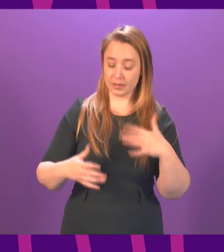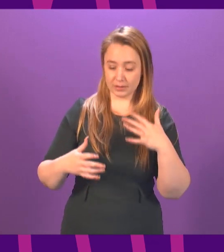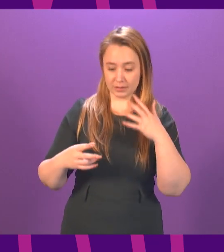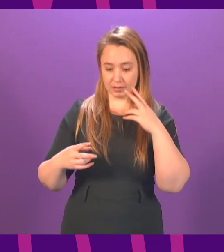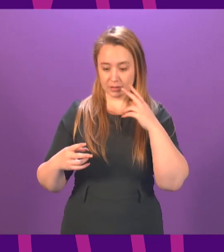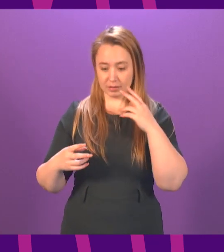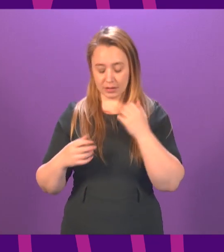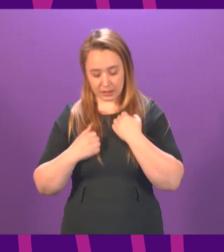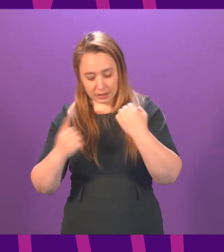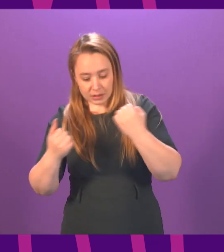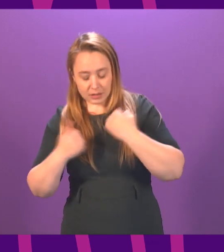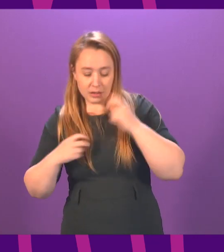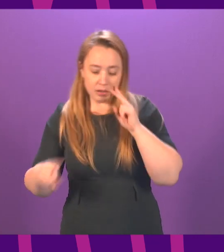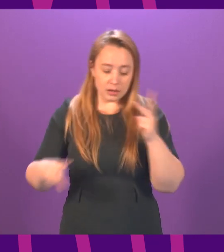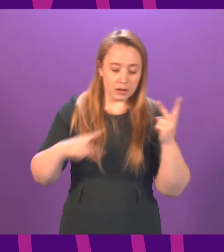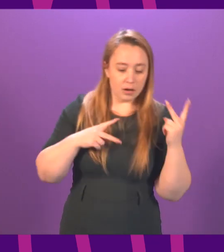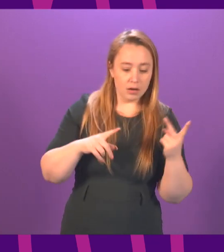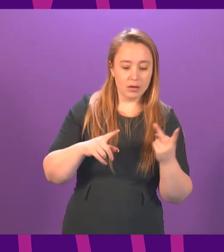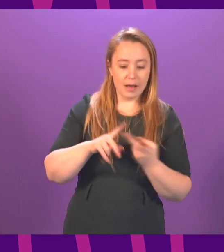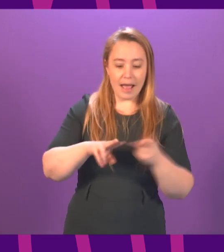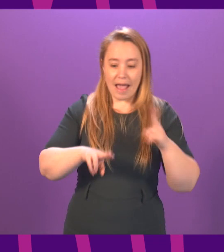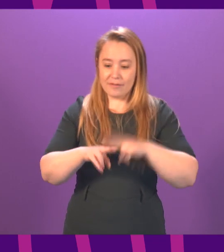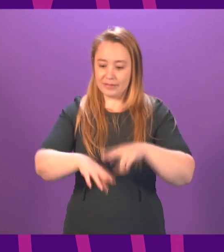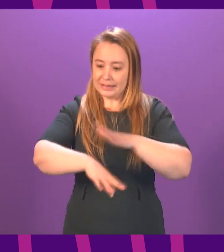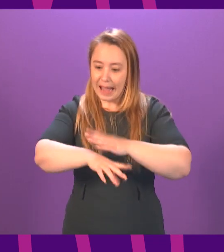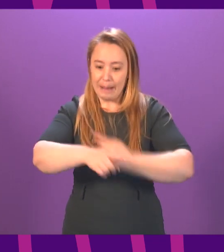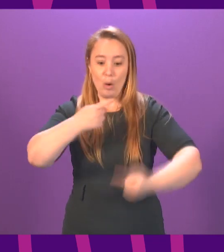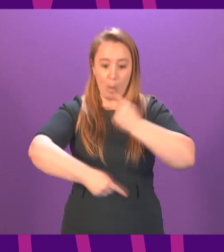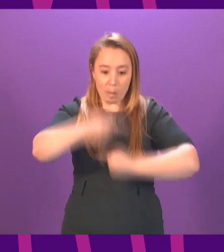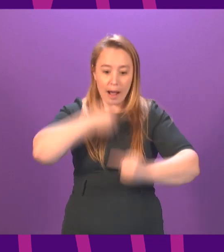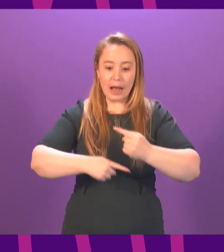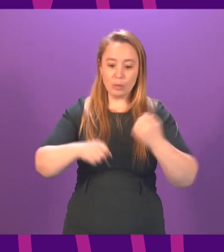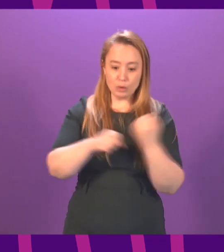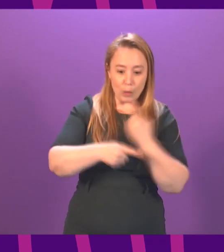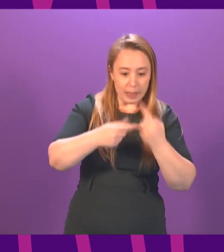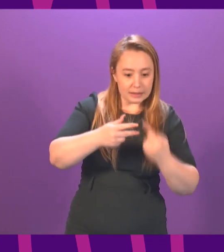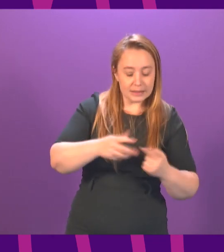I could turn back the clock. In part, that is about applying the benefit of hindsight,